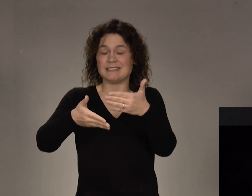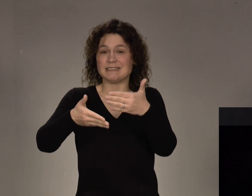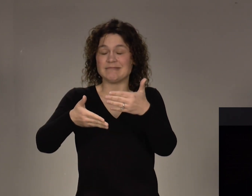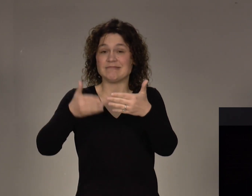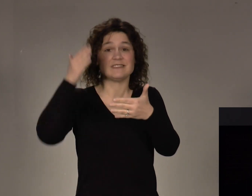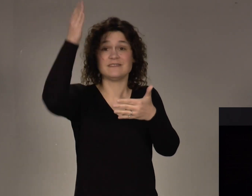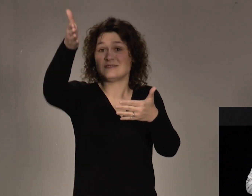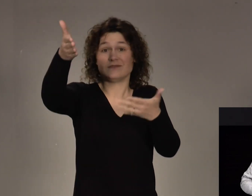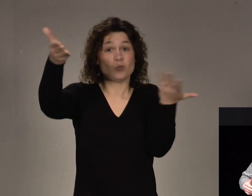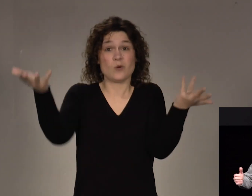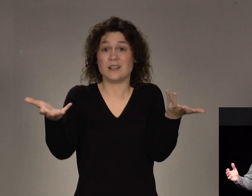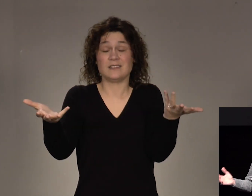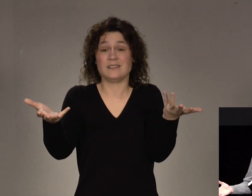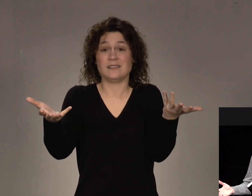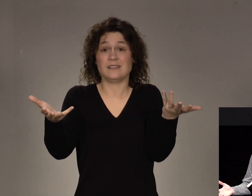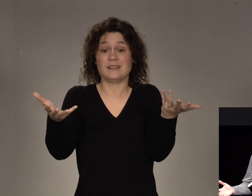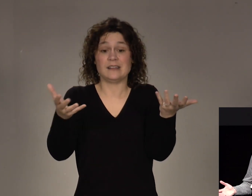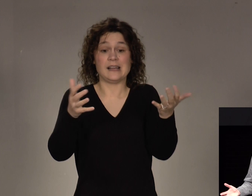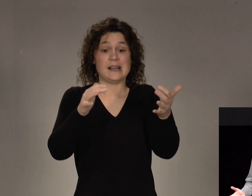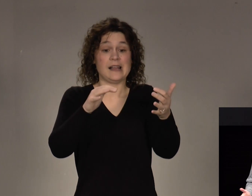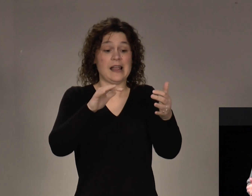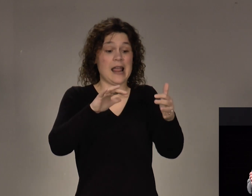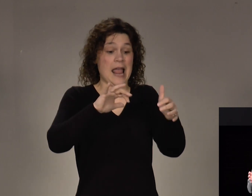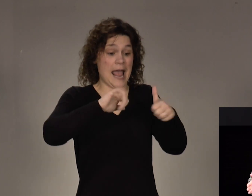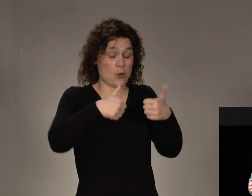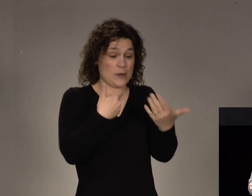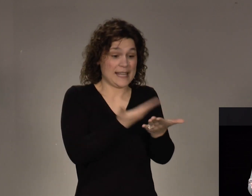our destiny?" "How did we get here? What's the problem?